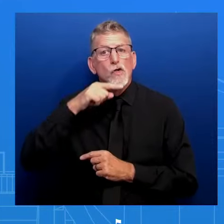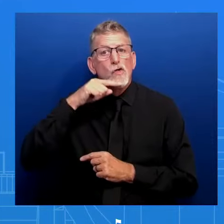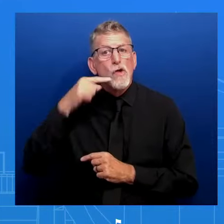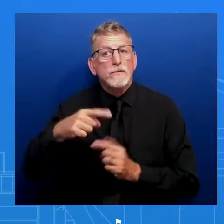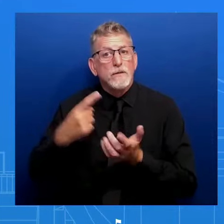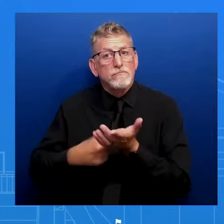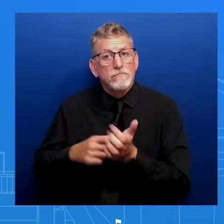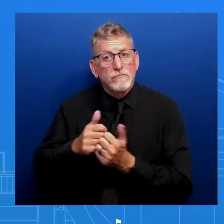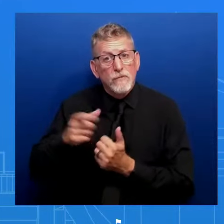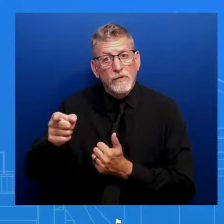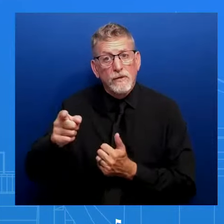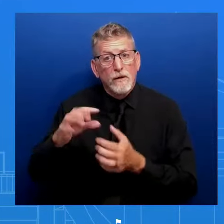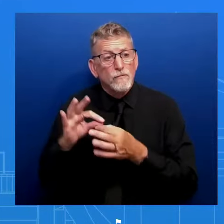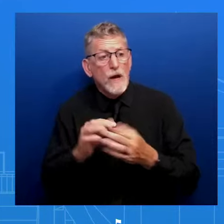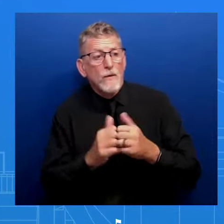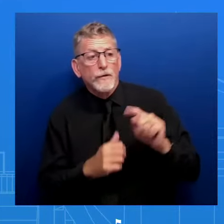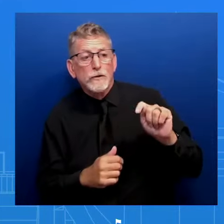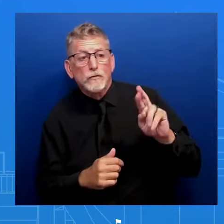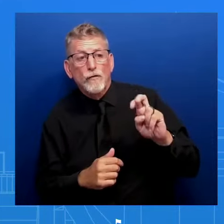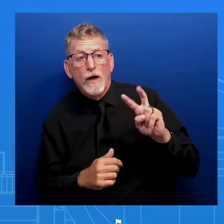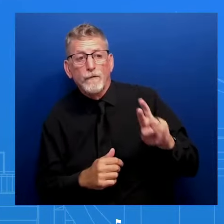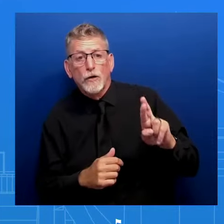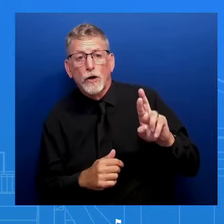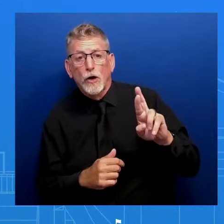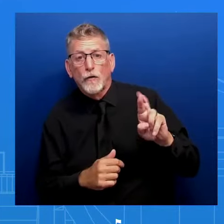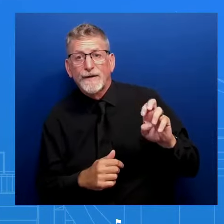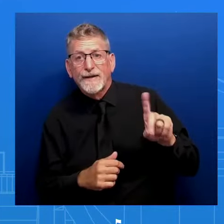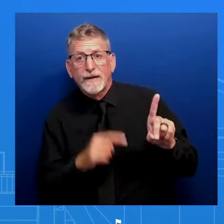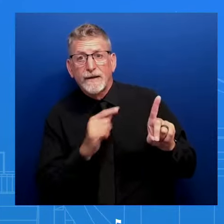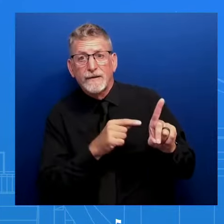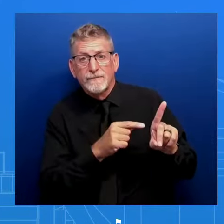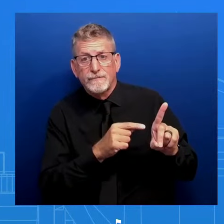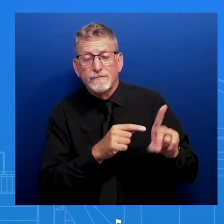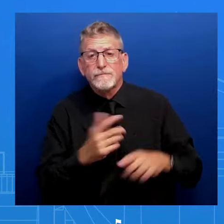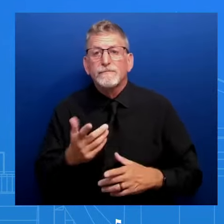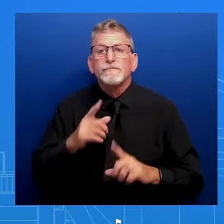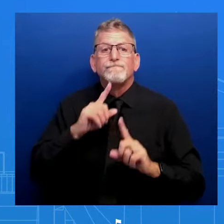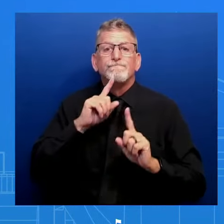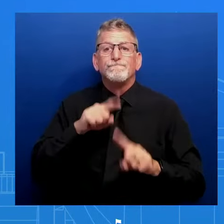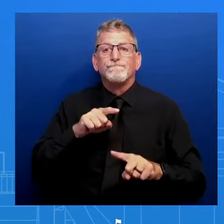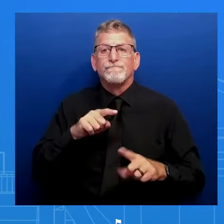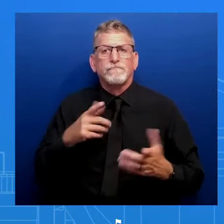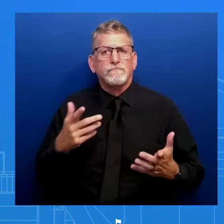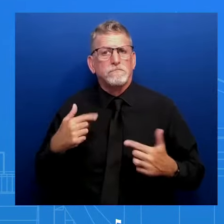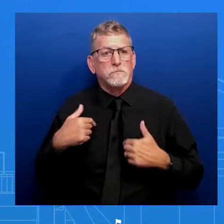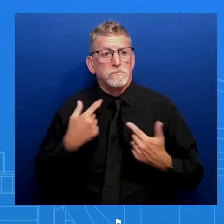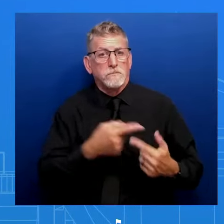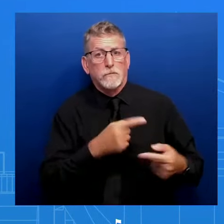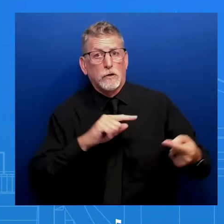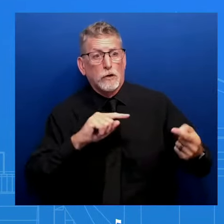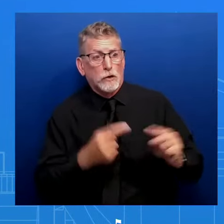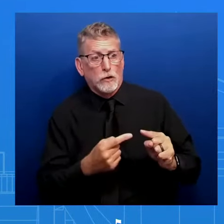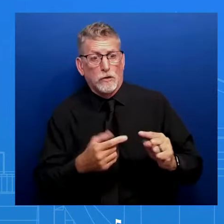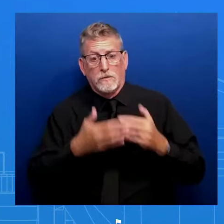I know of no communications with Russian officials since the reports of his injury. The Press: I ask because Secretary Blinken